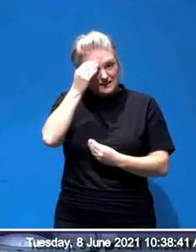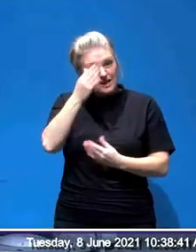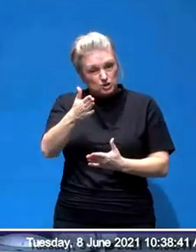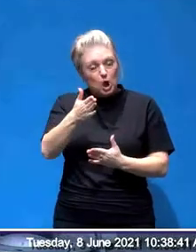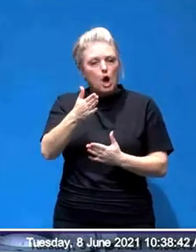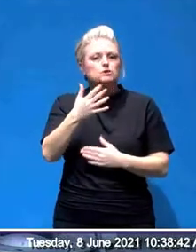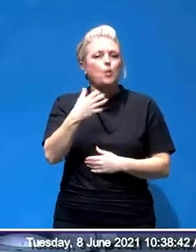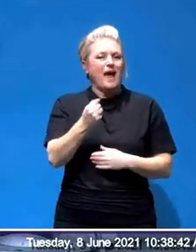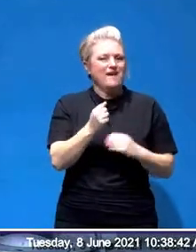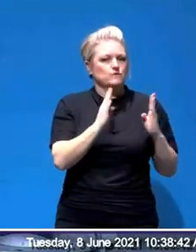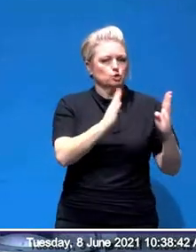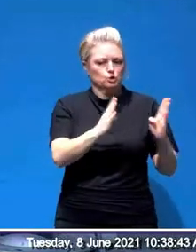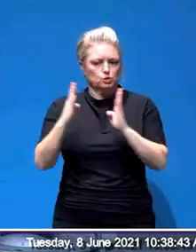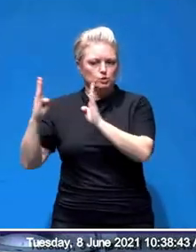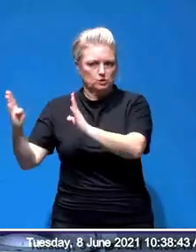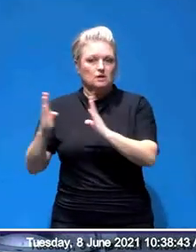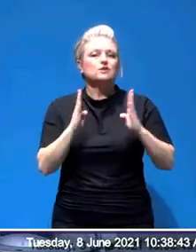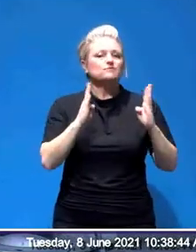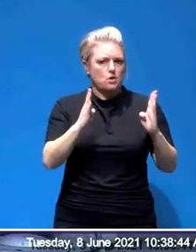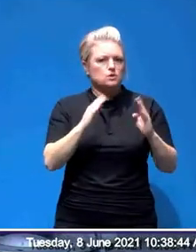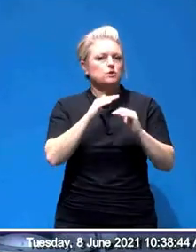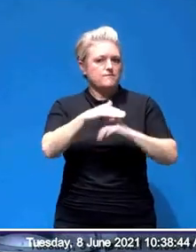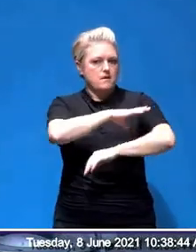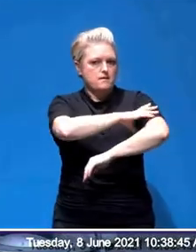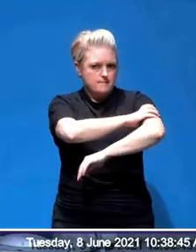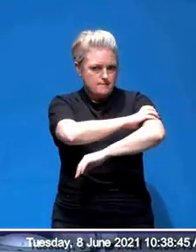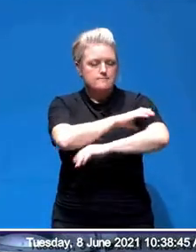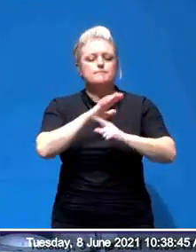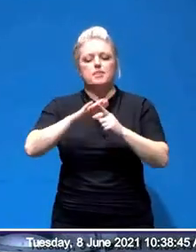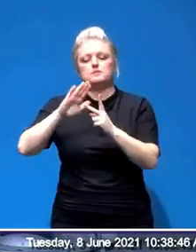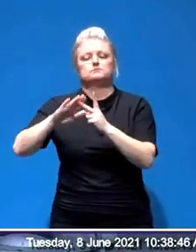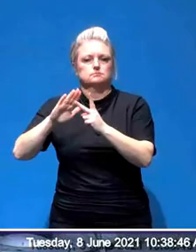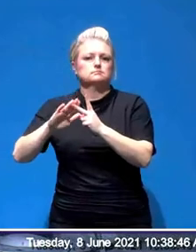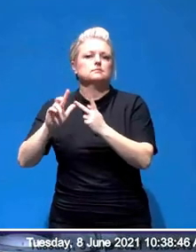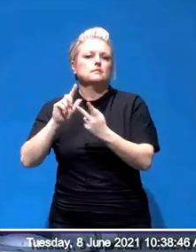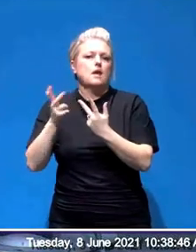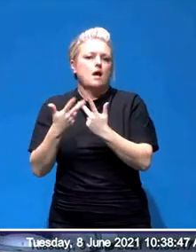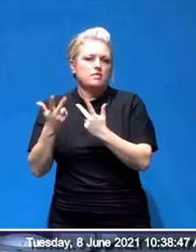There are some more to come. I will just give that warning to anyone who might be distressed,